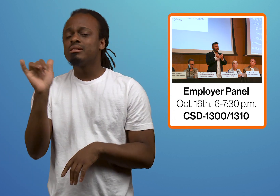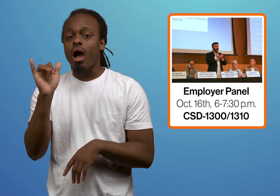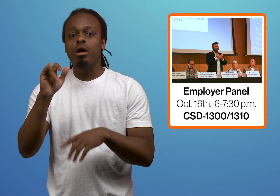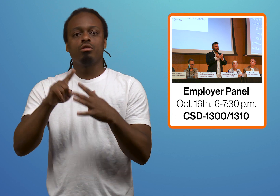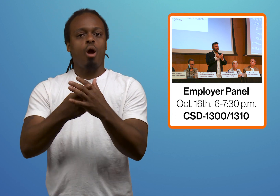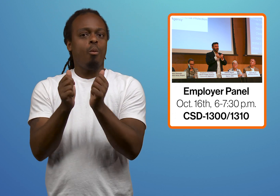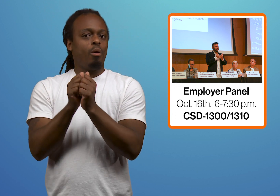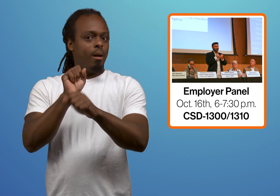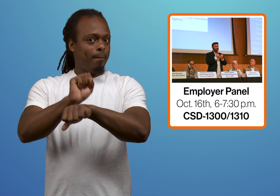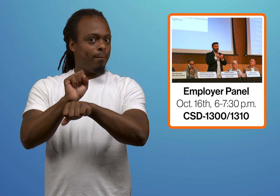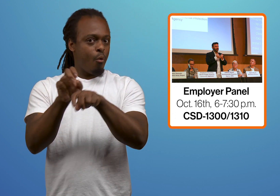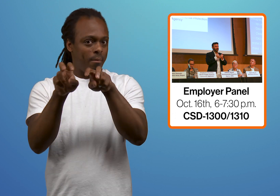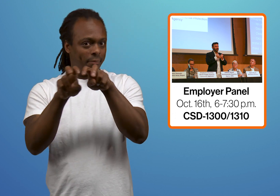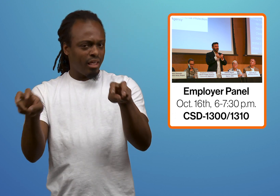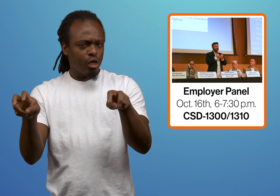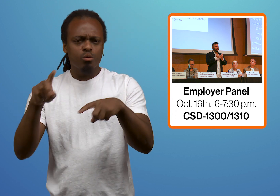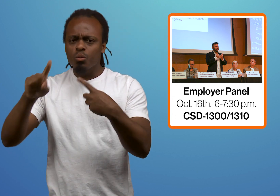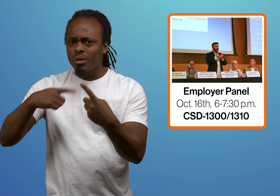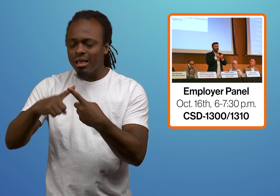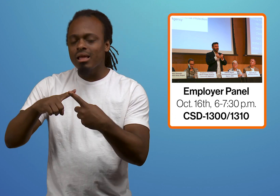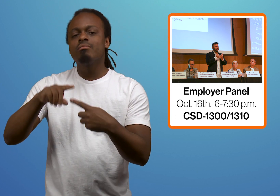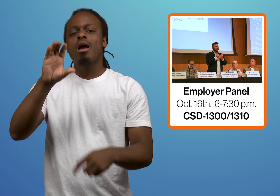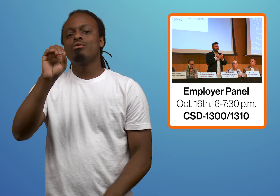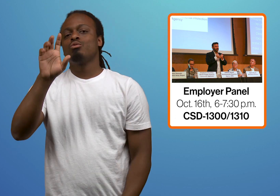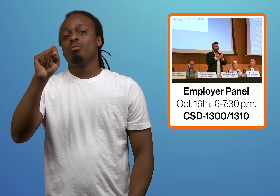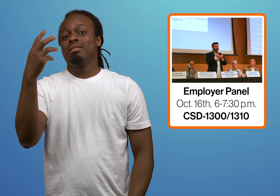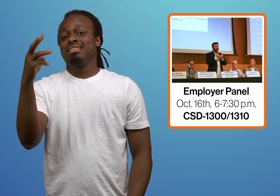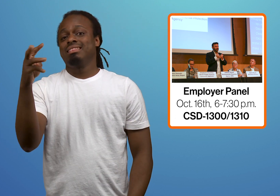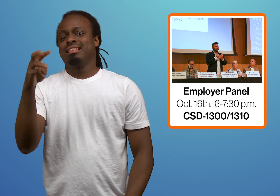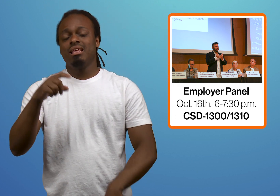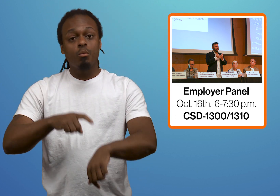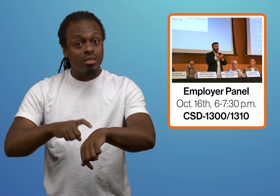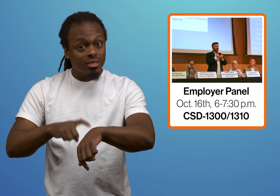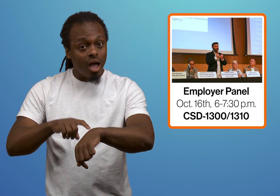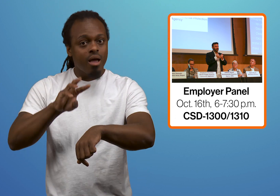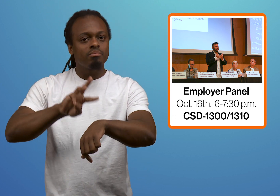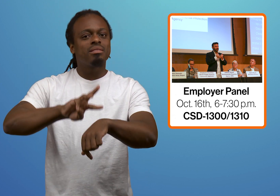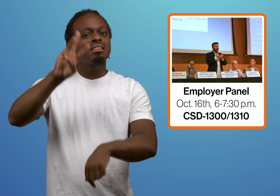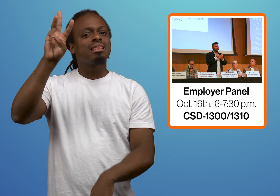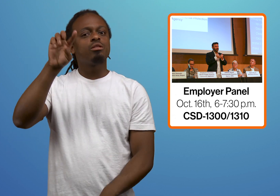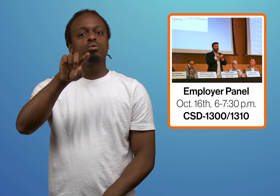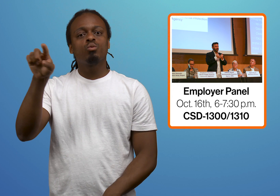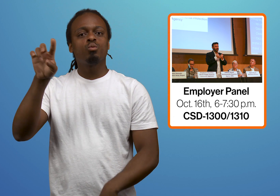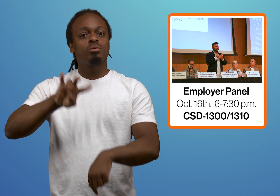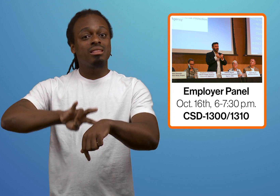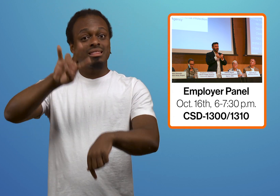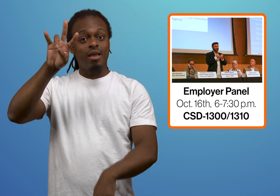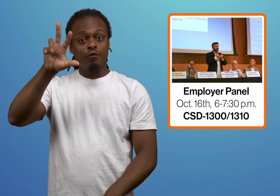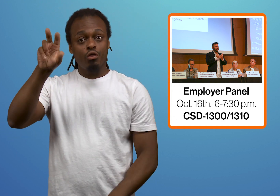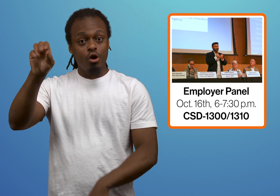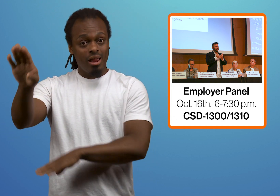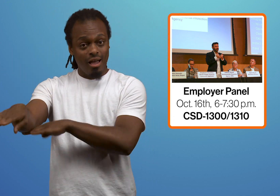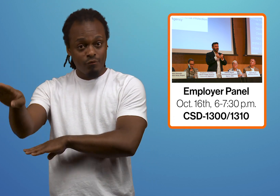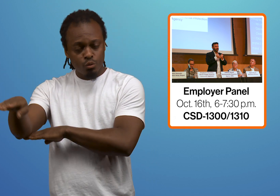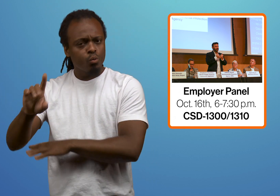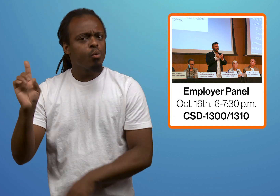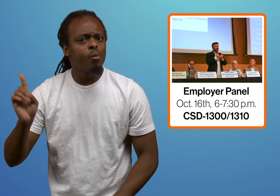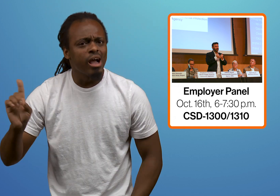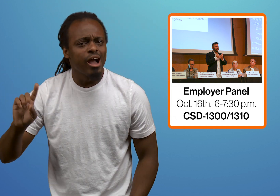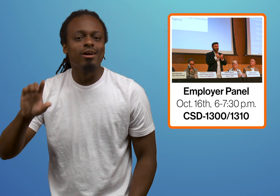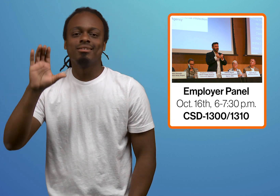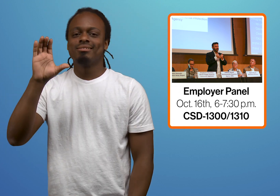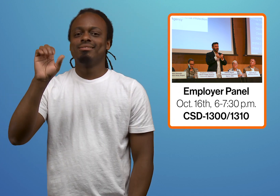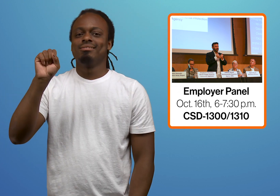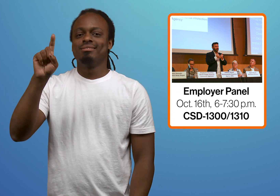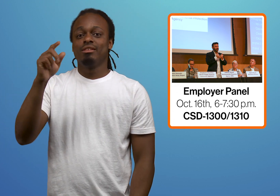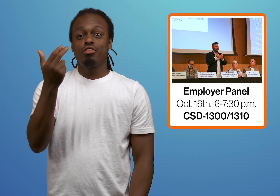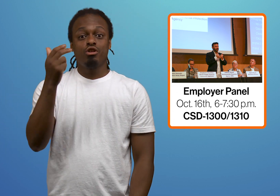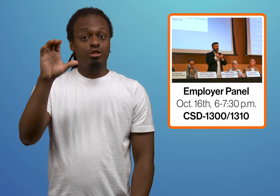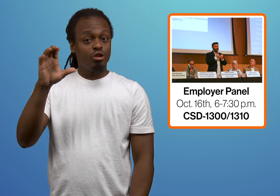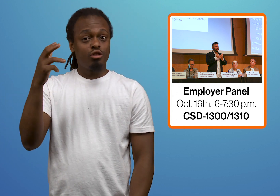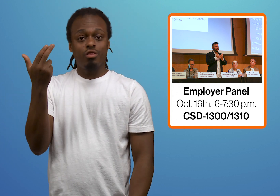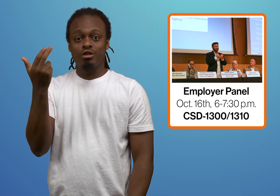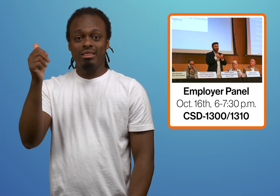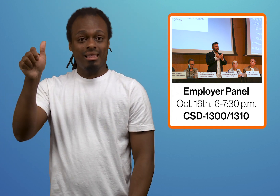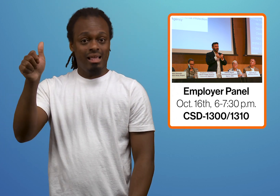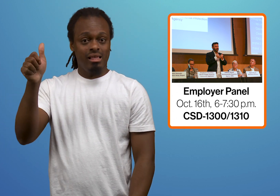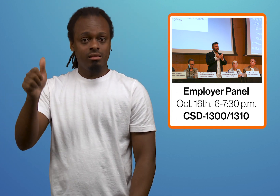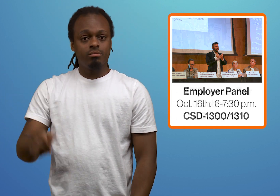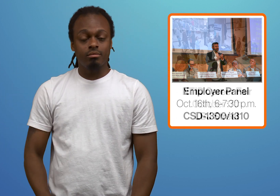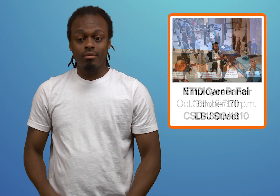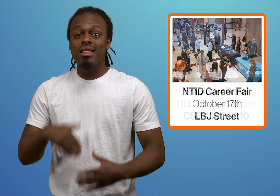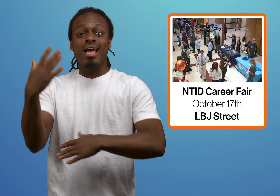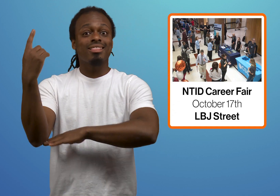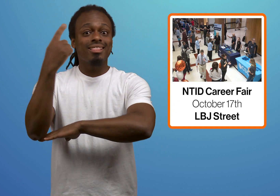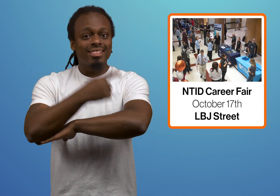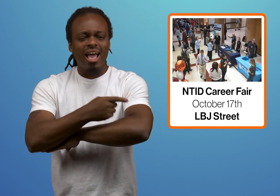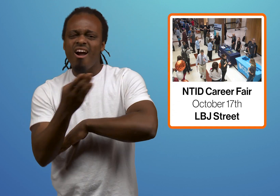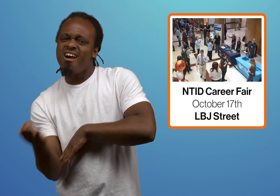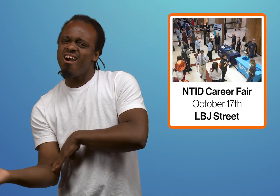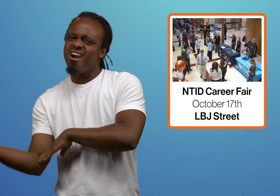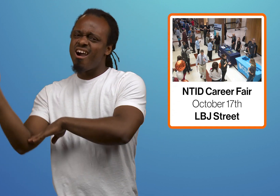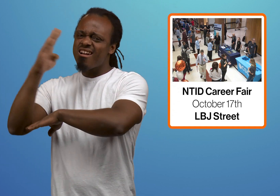The Career Fair starts with an employer panel on October 16, from 6-7:30 p.m. in CSD-1300/1310,